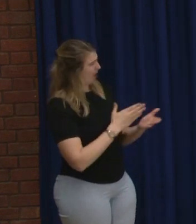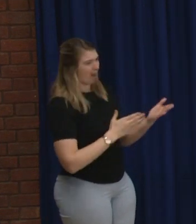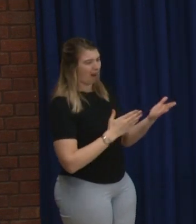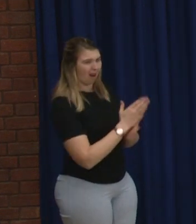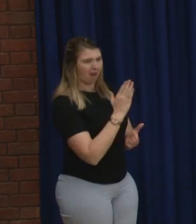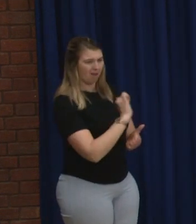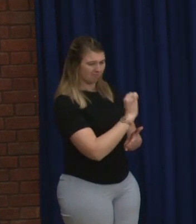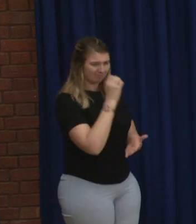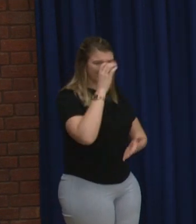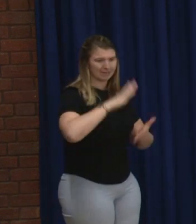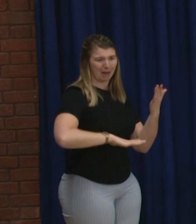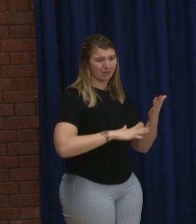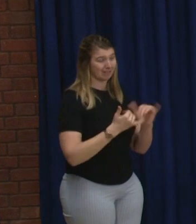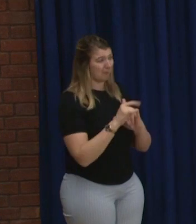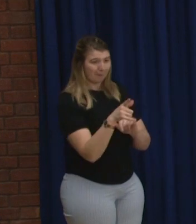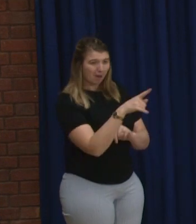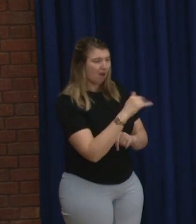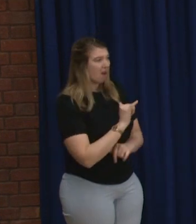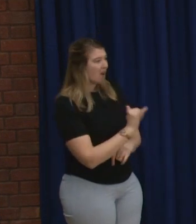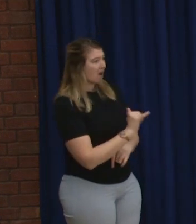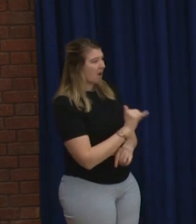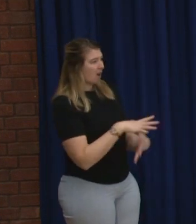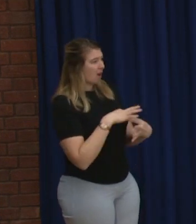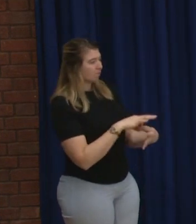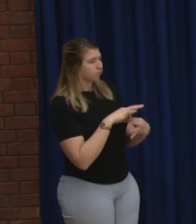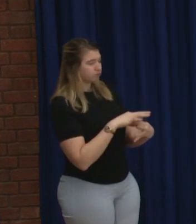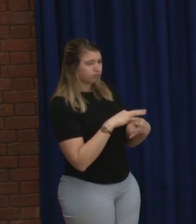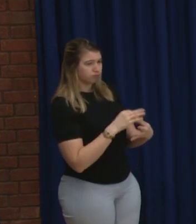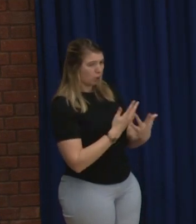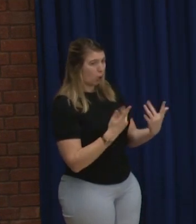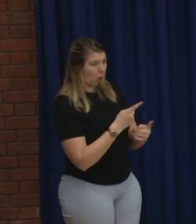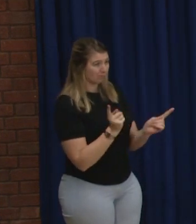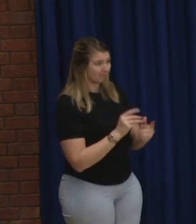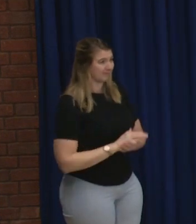here can really identify with, so thank you so much. So the next stage is that each member of